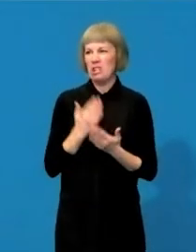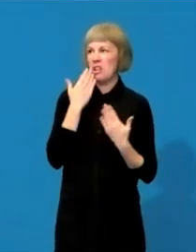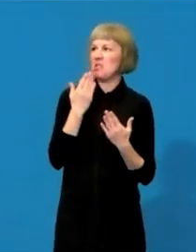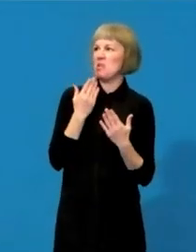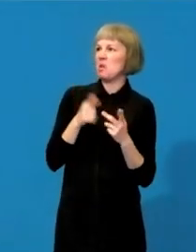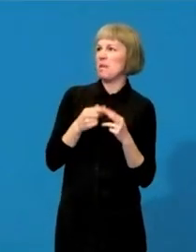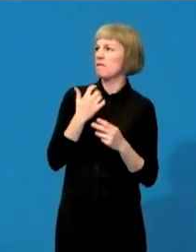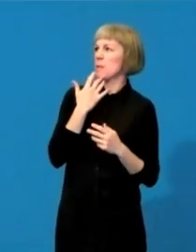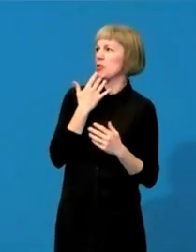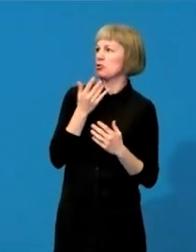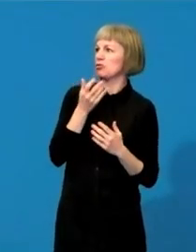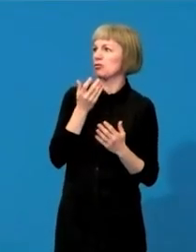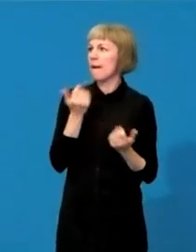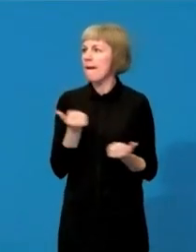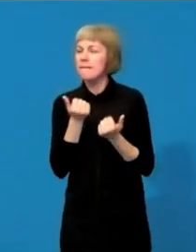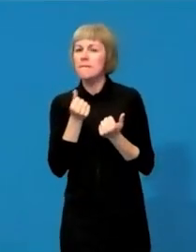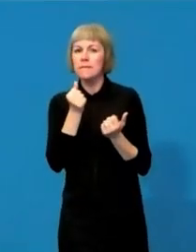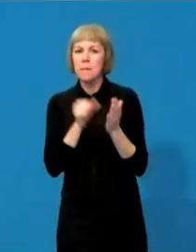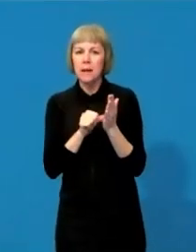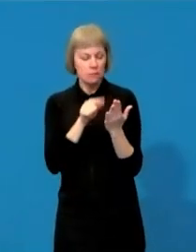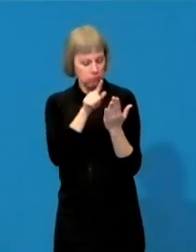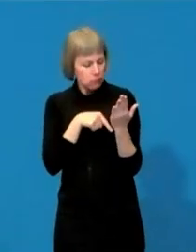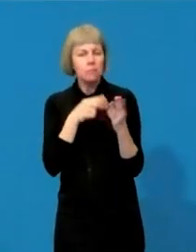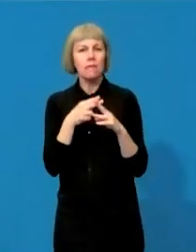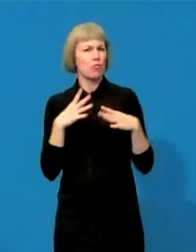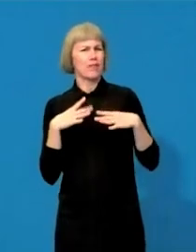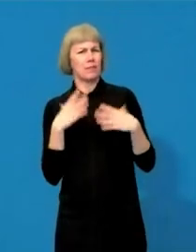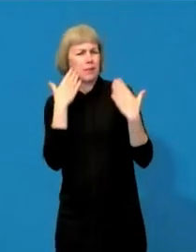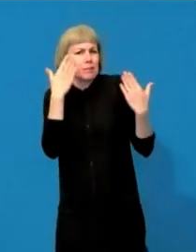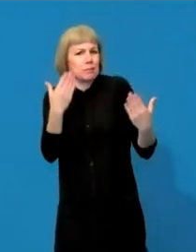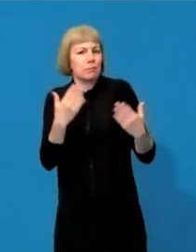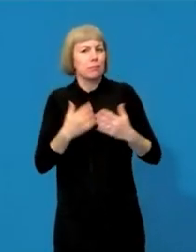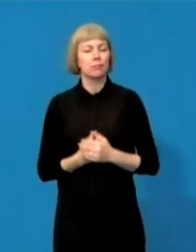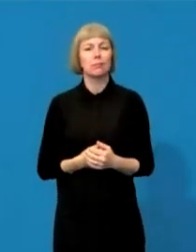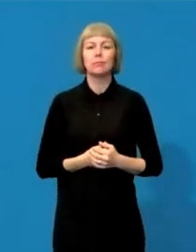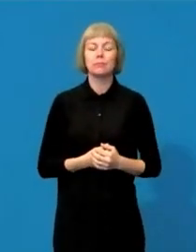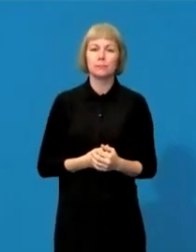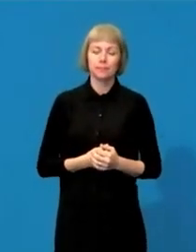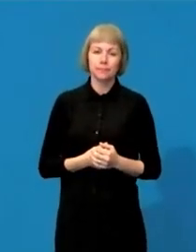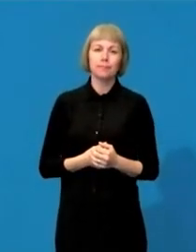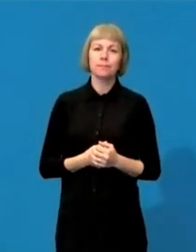So - yeah, it's complicated.